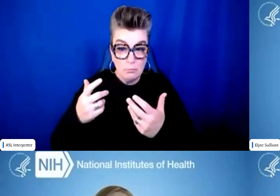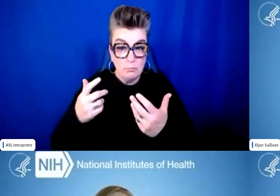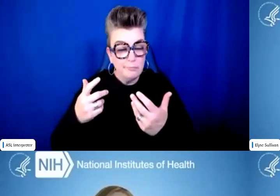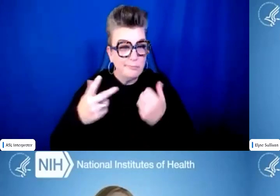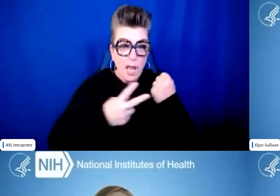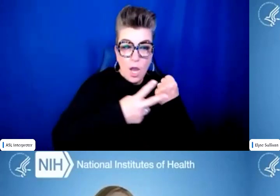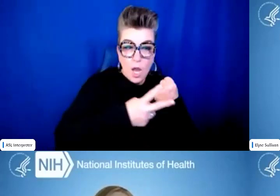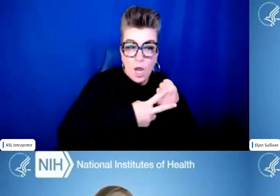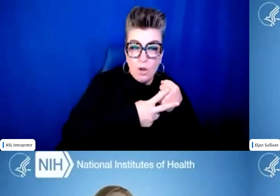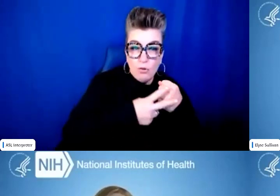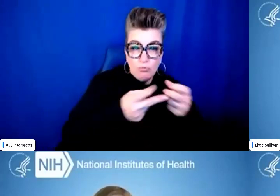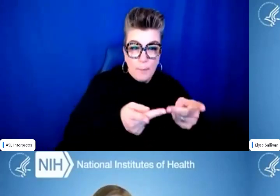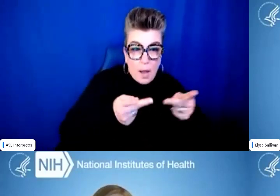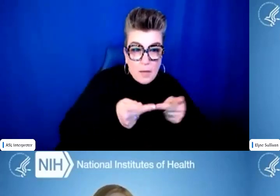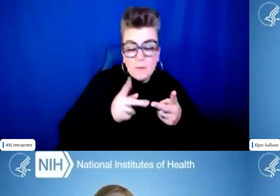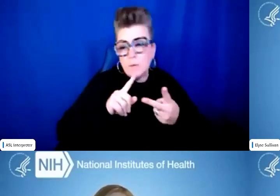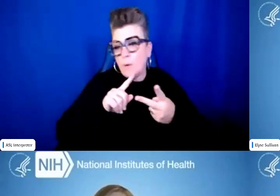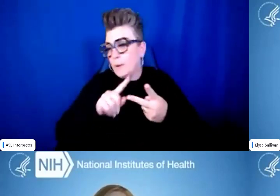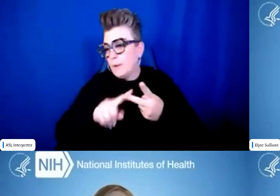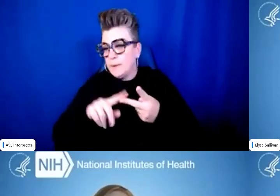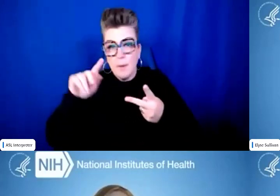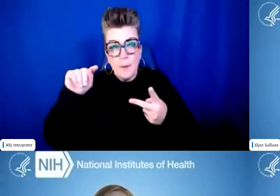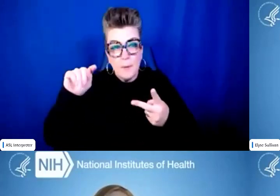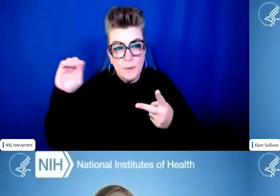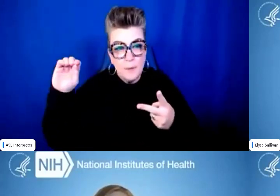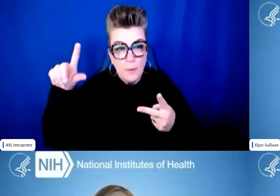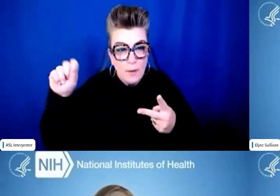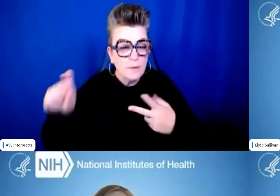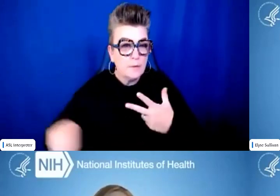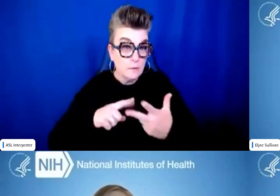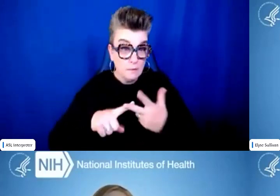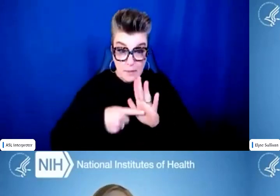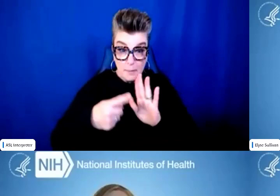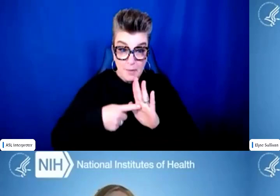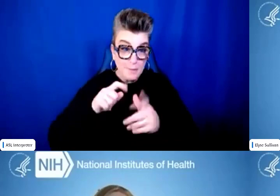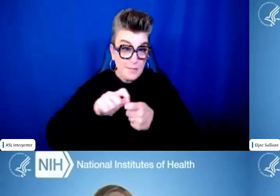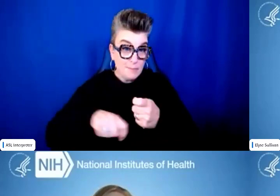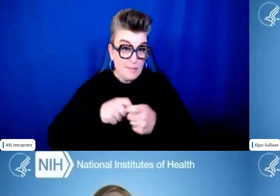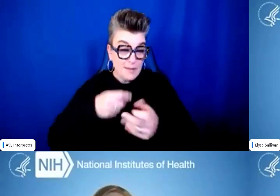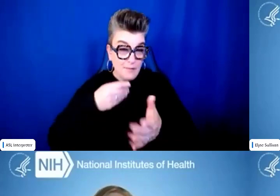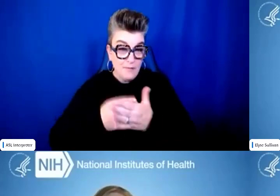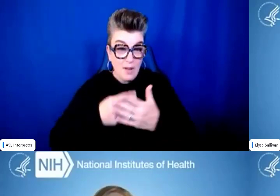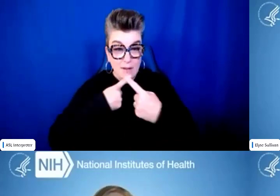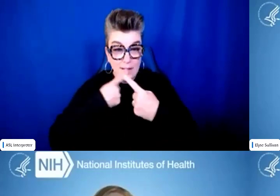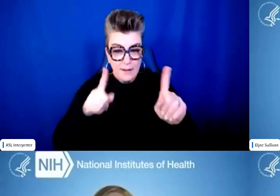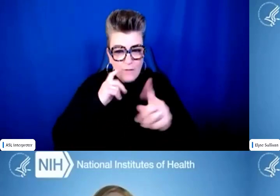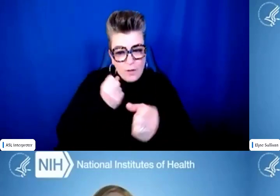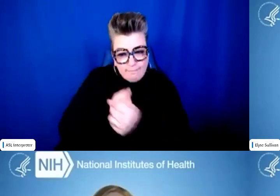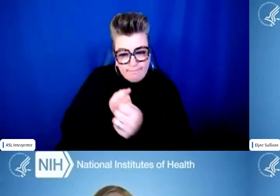and tools, sometimes things like, you know, specific funding announcements to support data sharing for certain types of research,